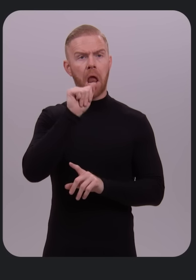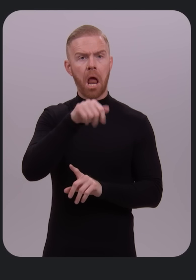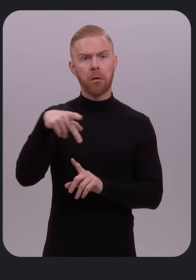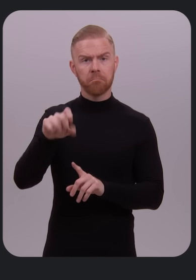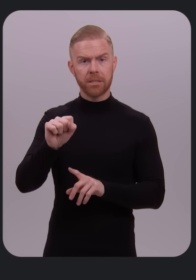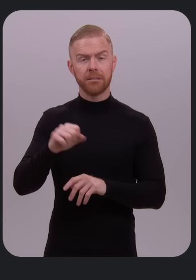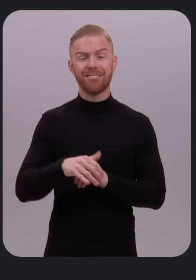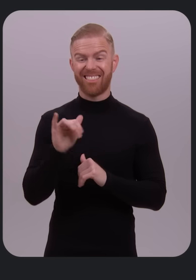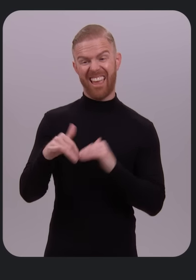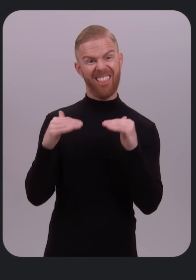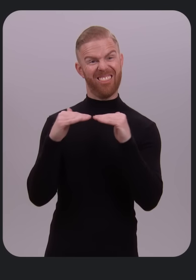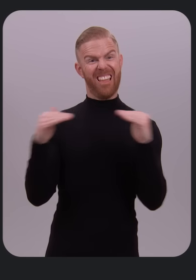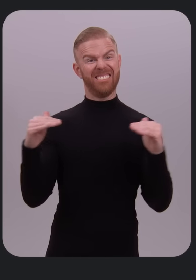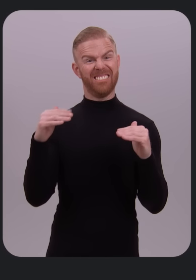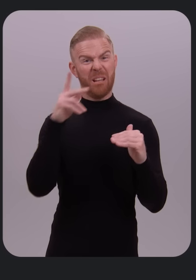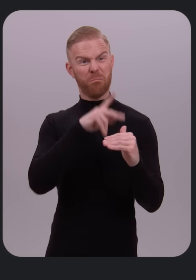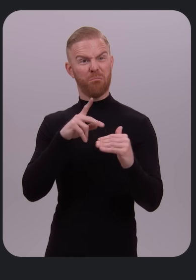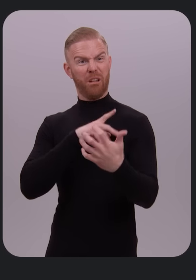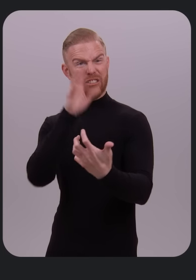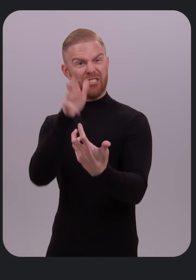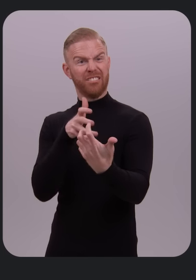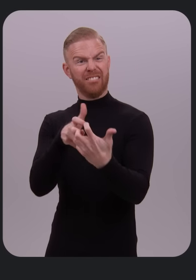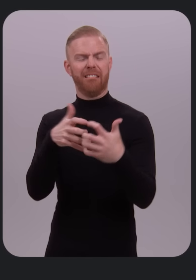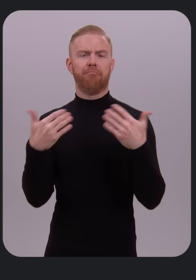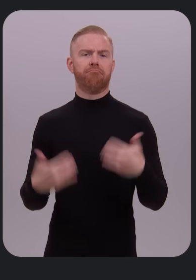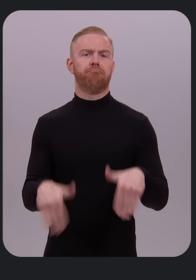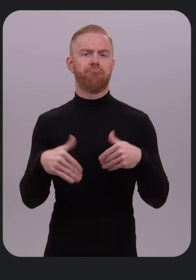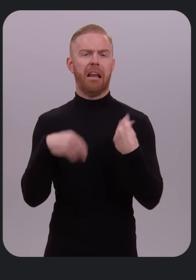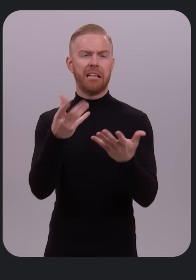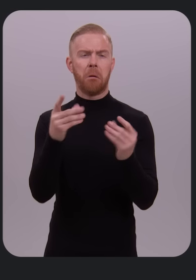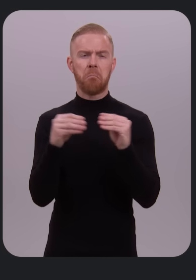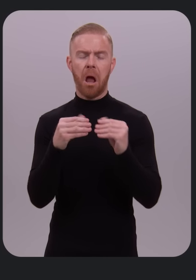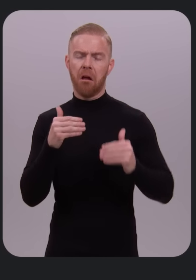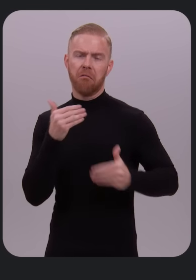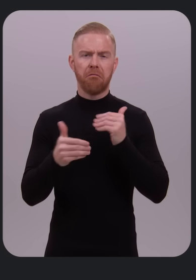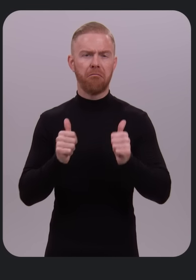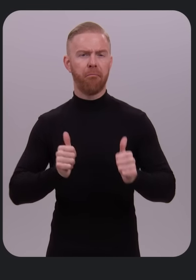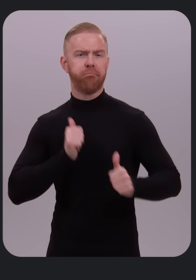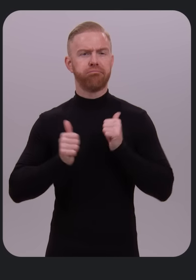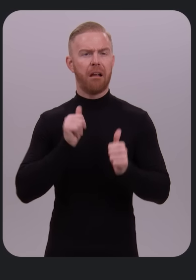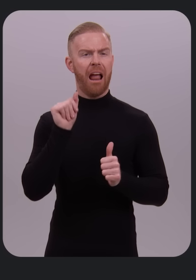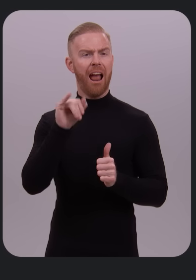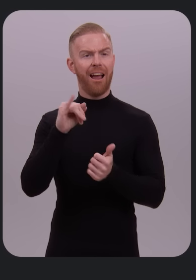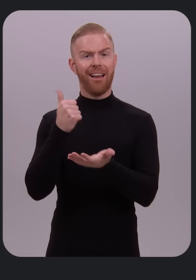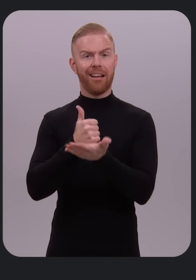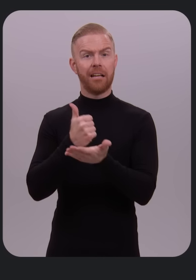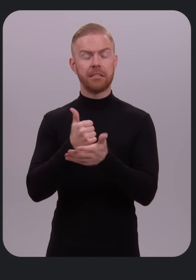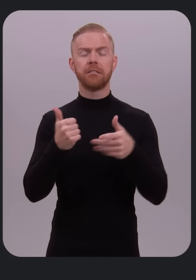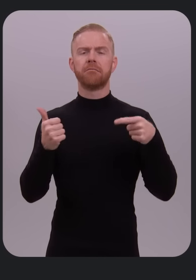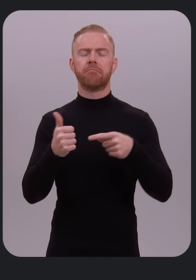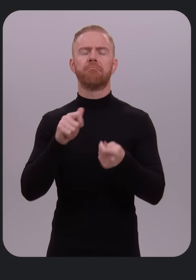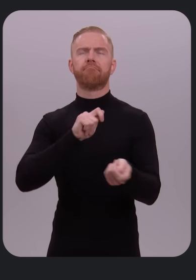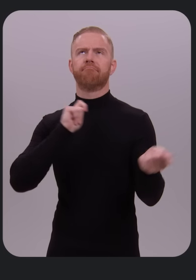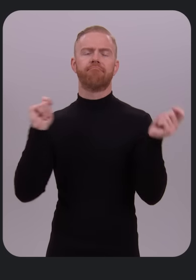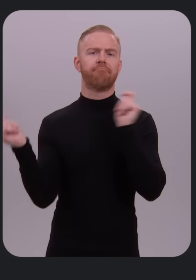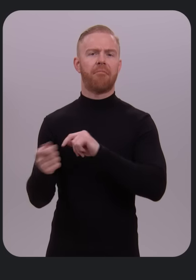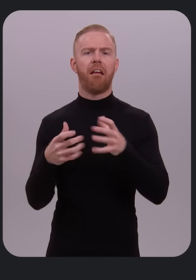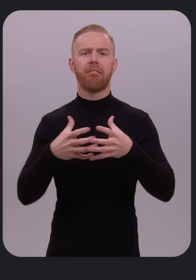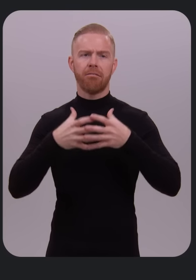This level of personalization gives you a more proactive AI assistant, and this changes a lot.